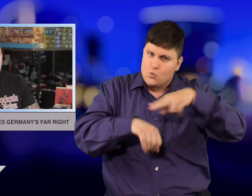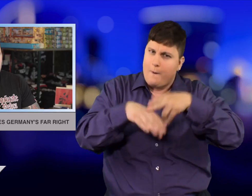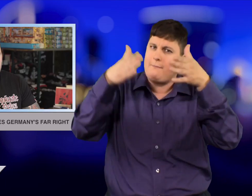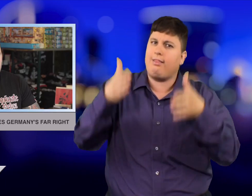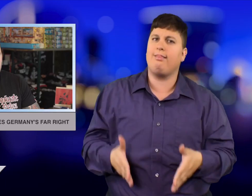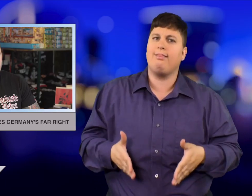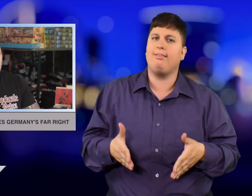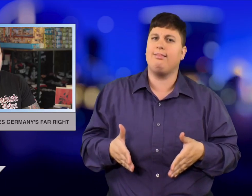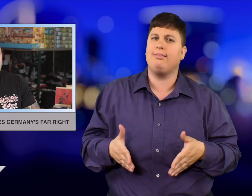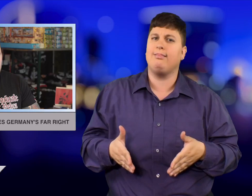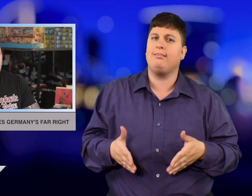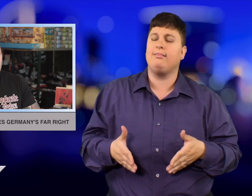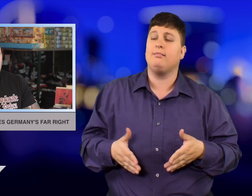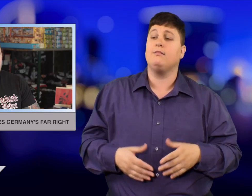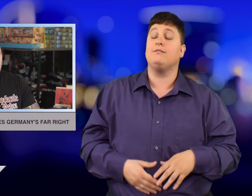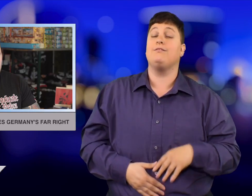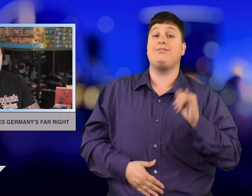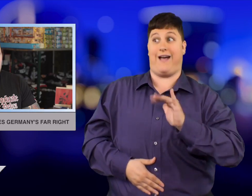He says he's a normal person.